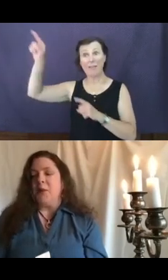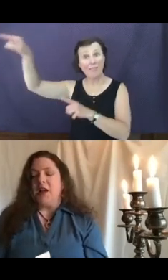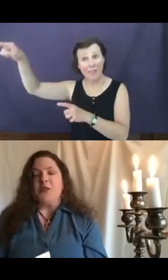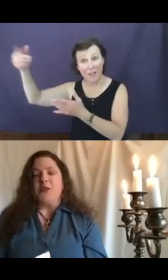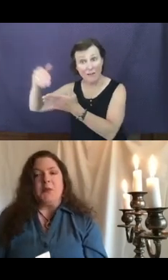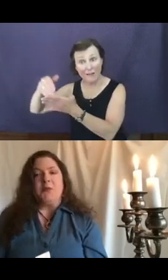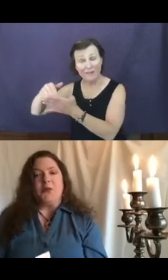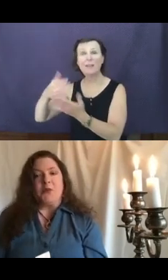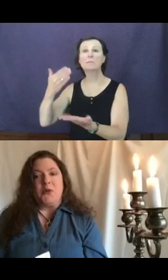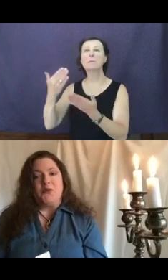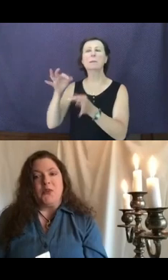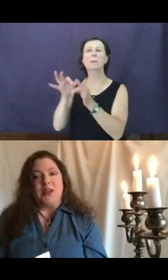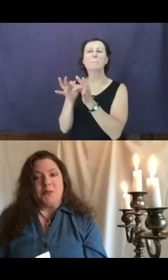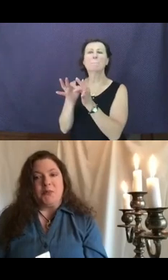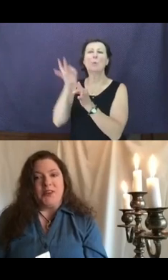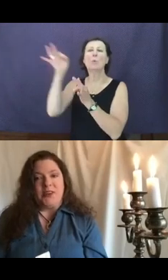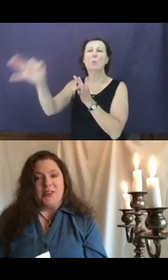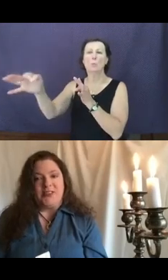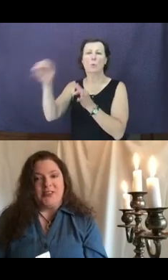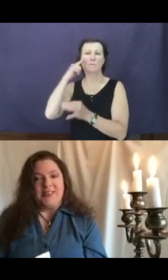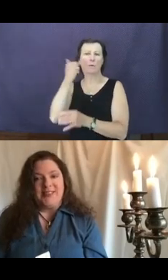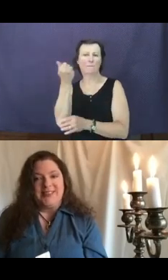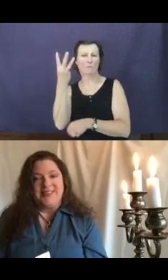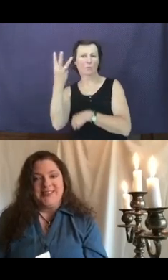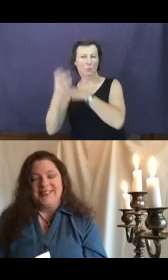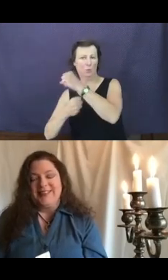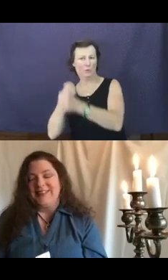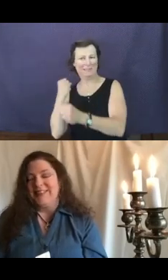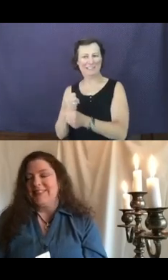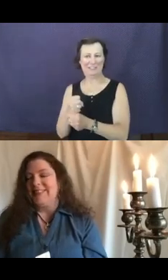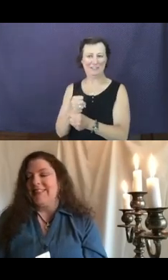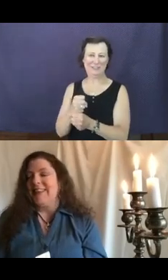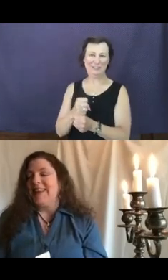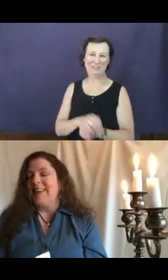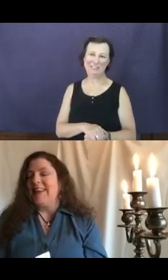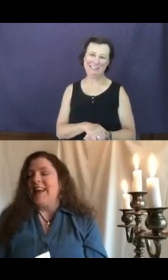have to be postponed for a couple of years.